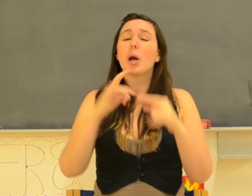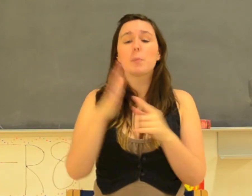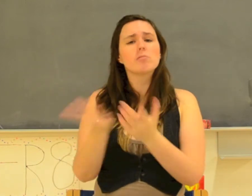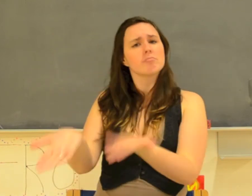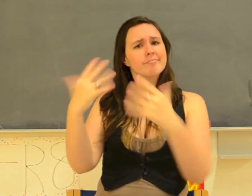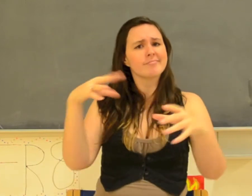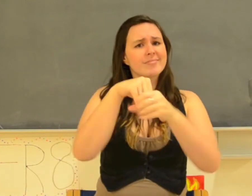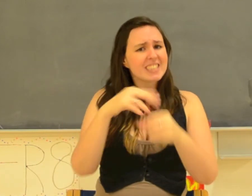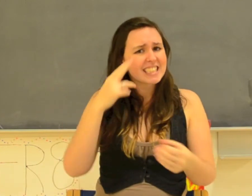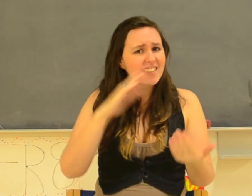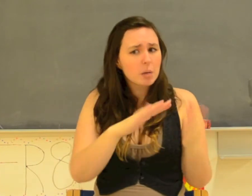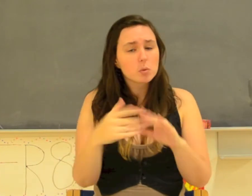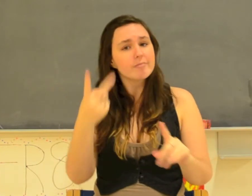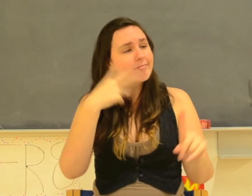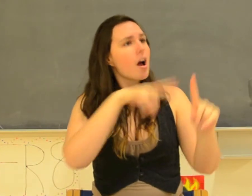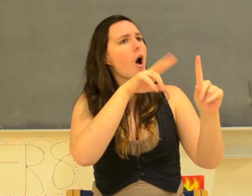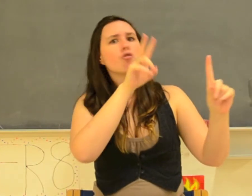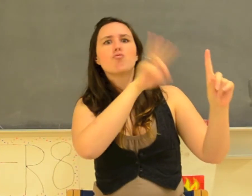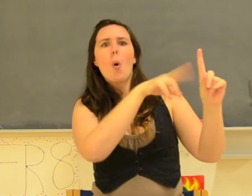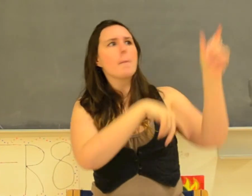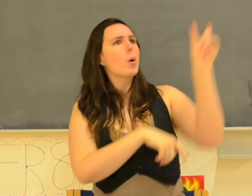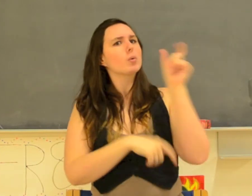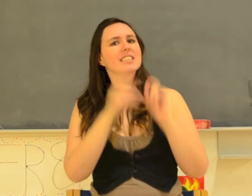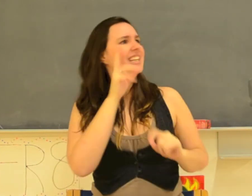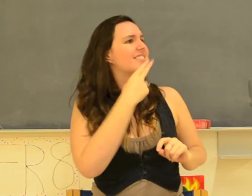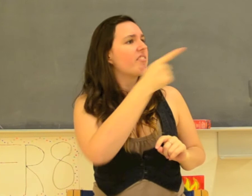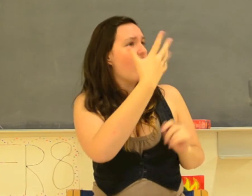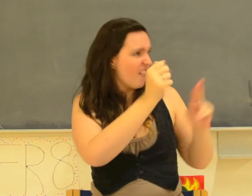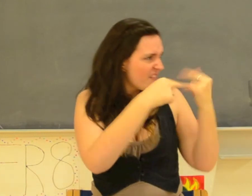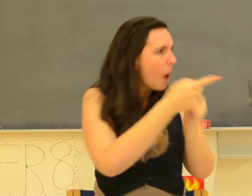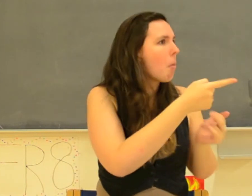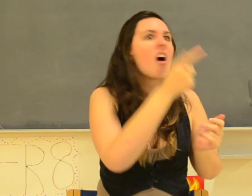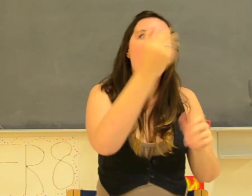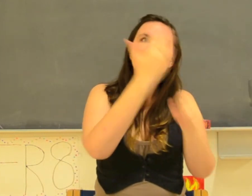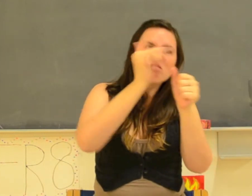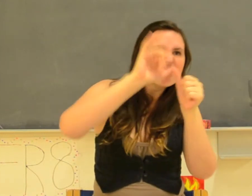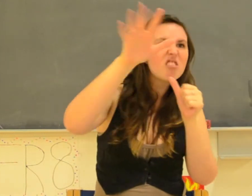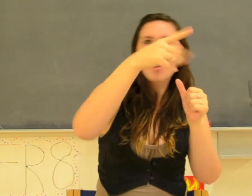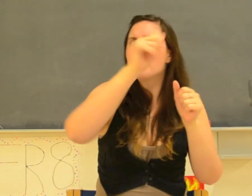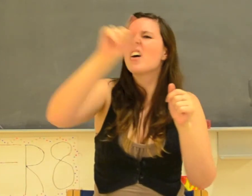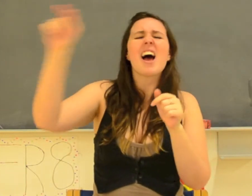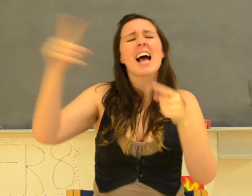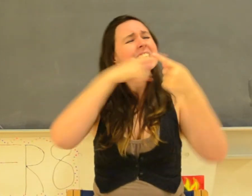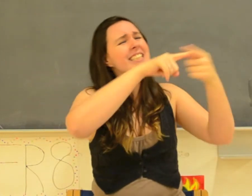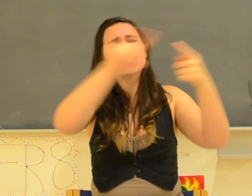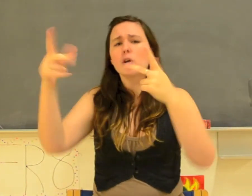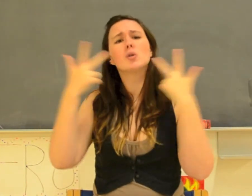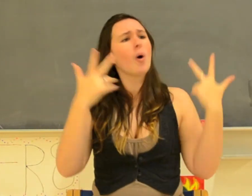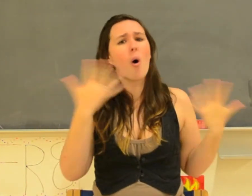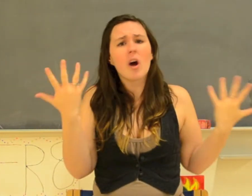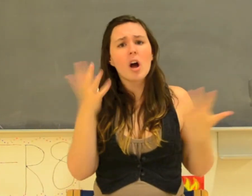Its also important to bring them into the Deaf community to meet with variety of Deaf role-models to show them that